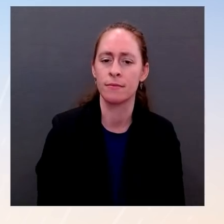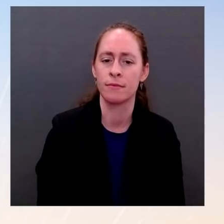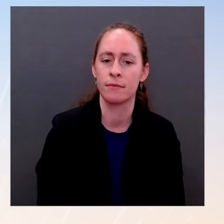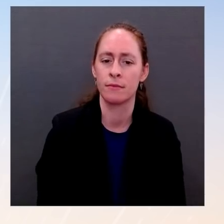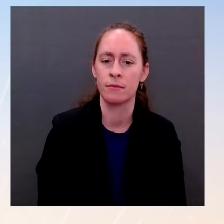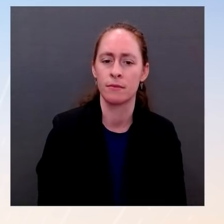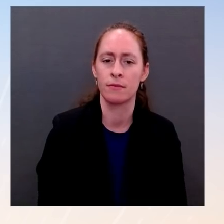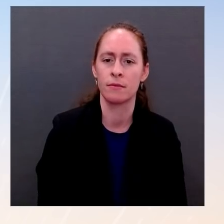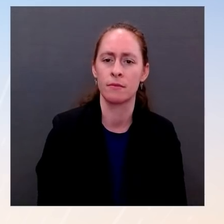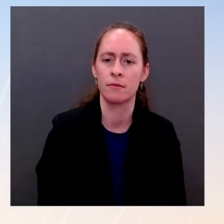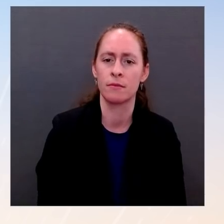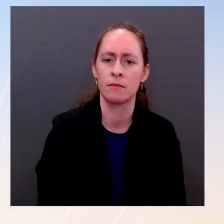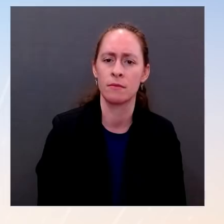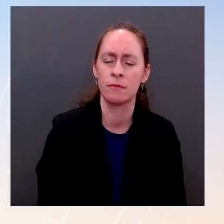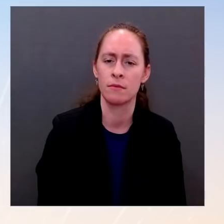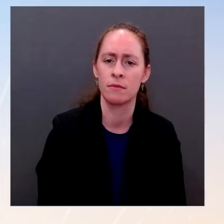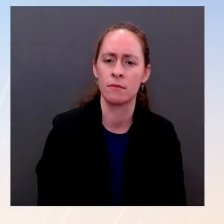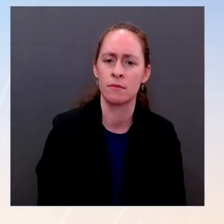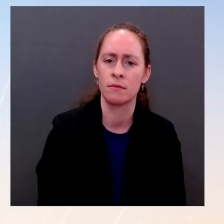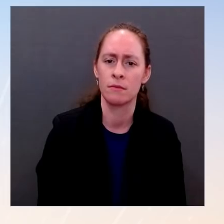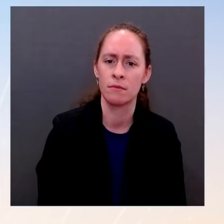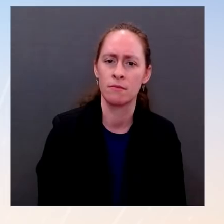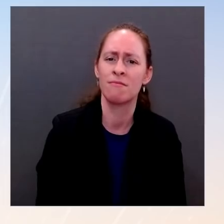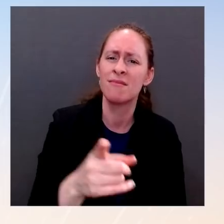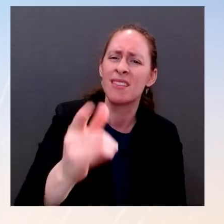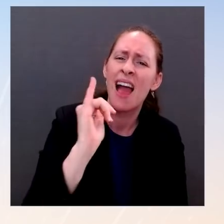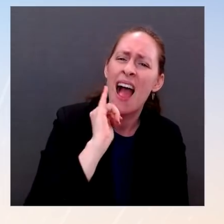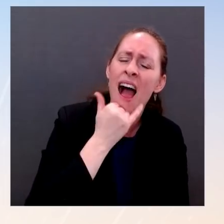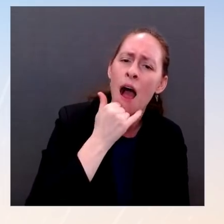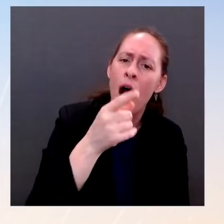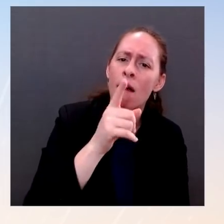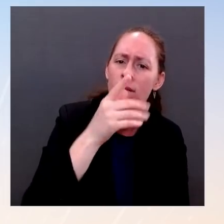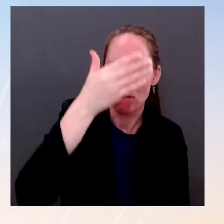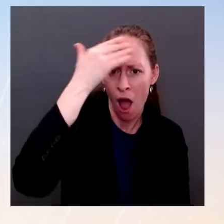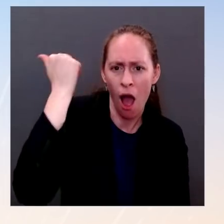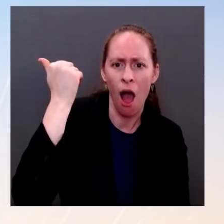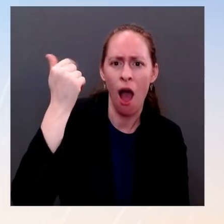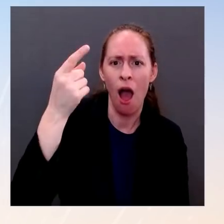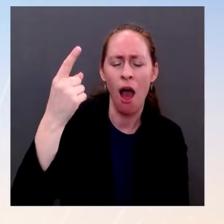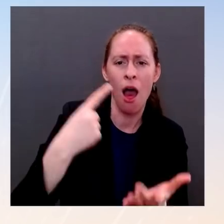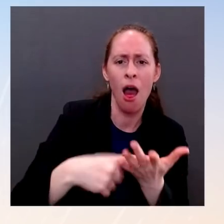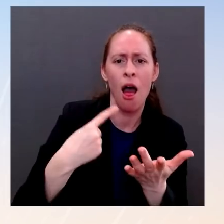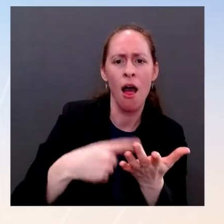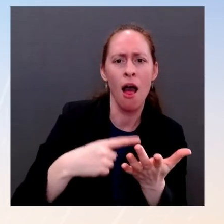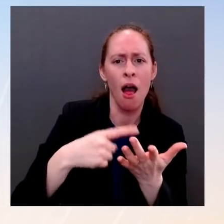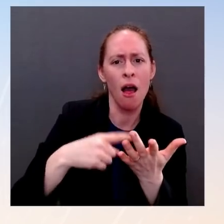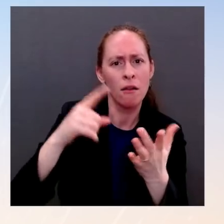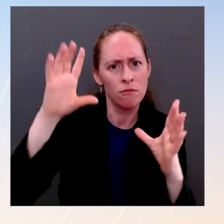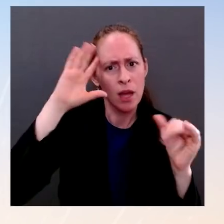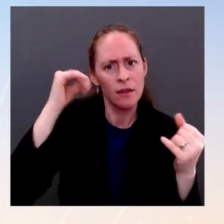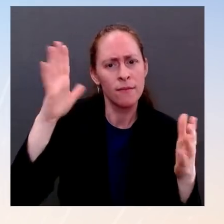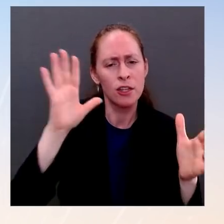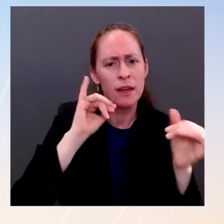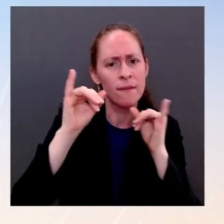Ms. Psaki: Very good. I was like, I may -- I'm thinking, "Maybe I left something off." Well, I can tell you